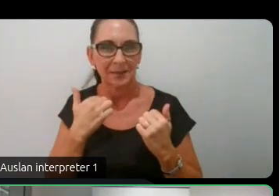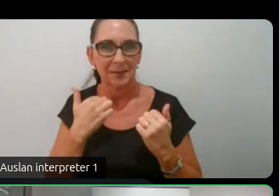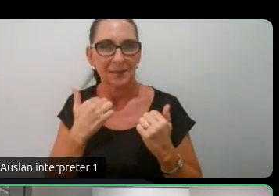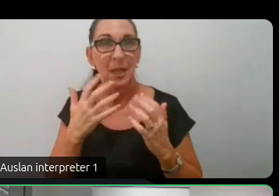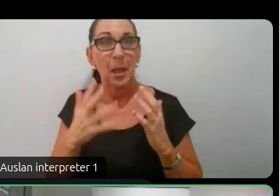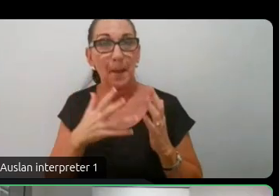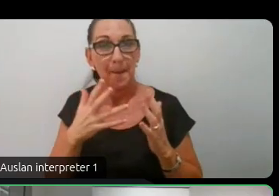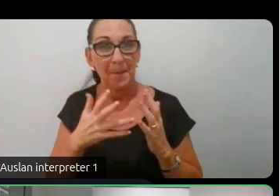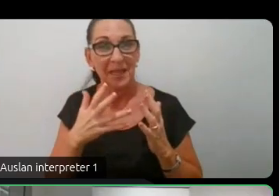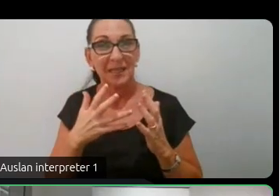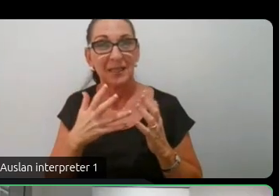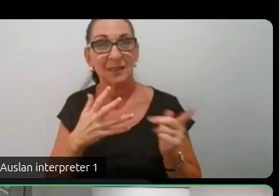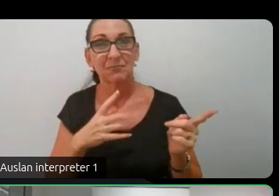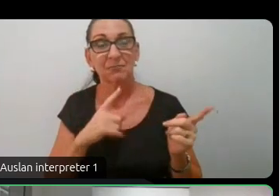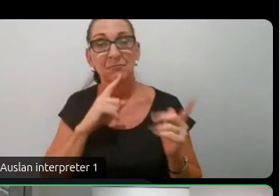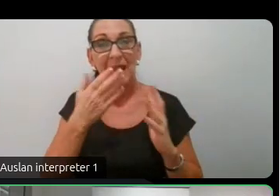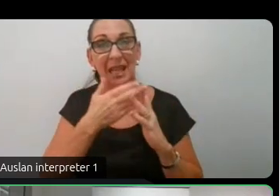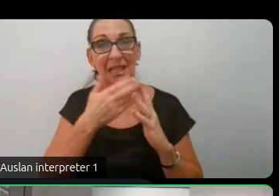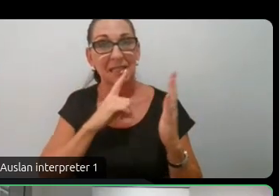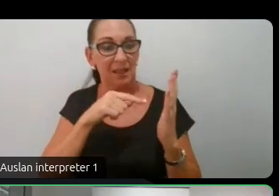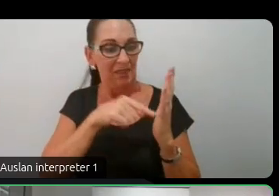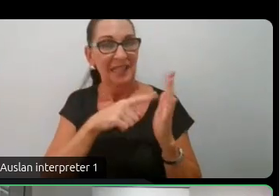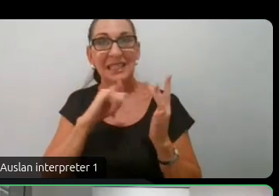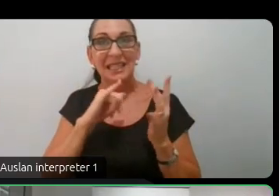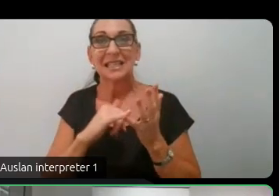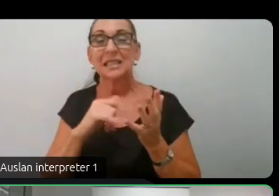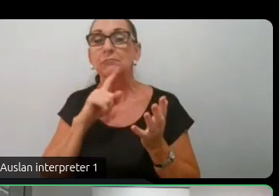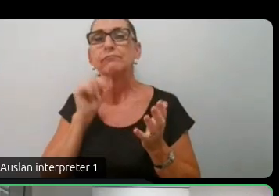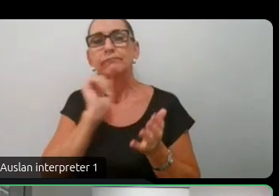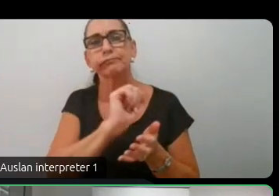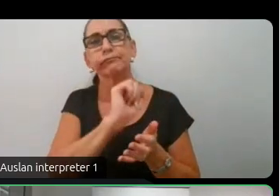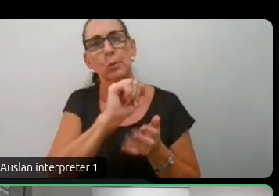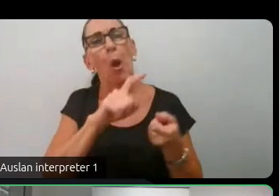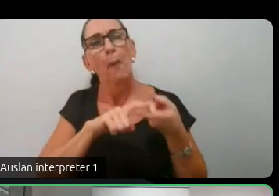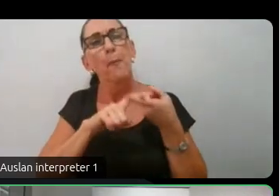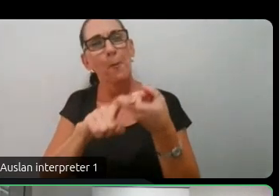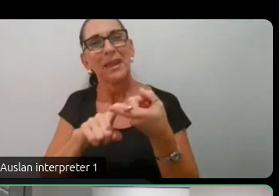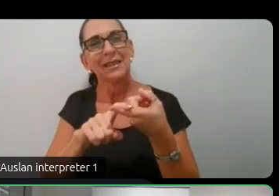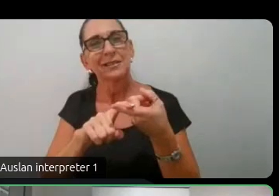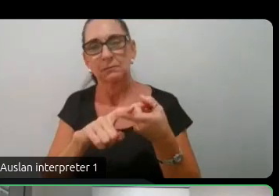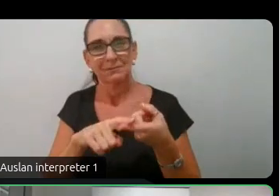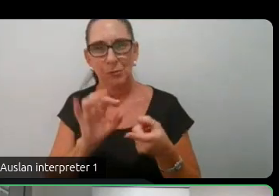that says yes the condition is permanent that is not enough to meet these kind of elements that